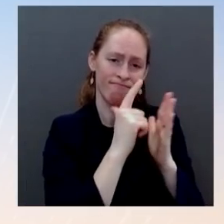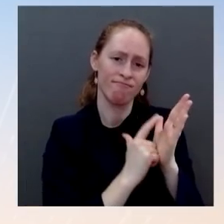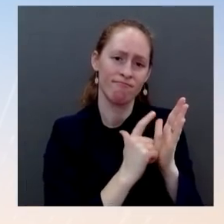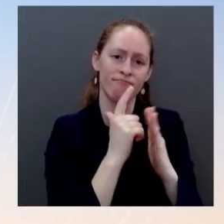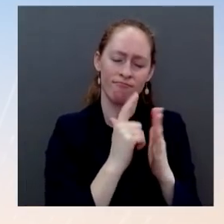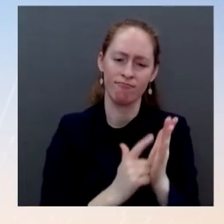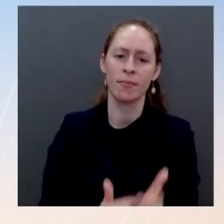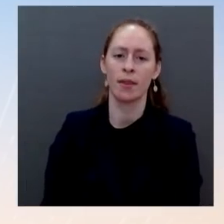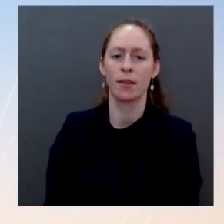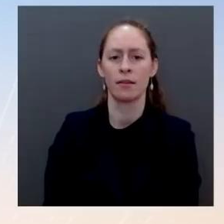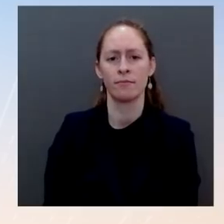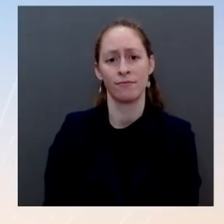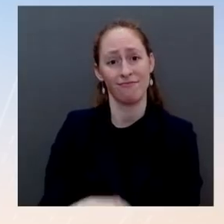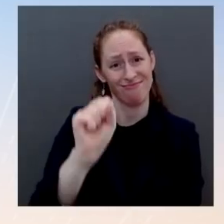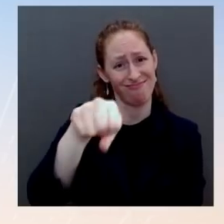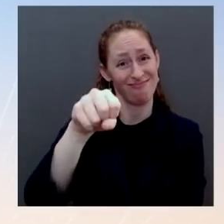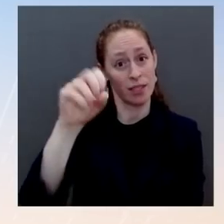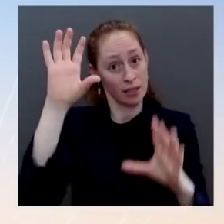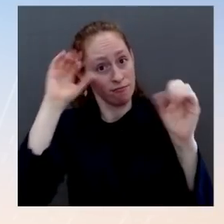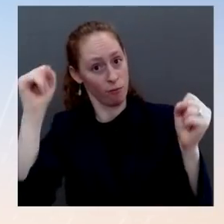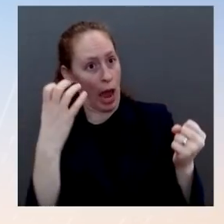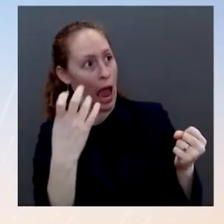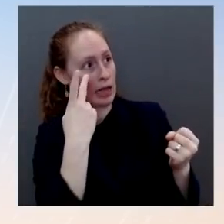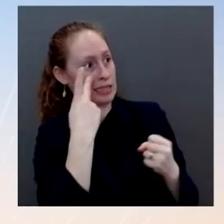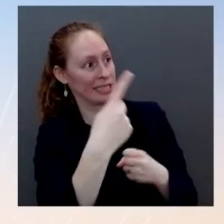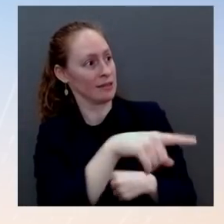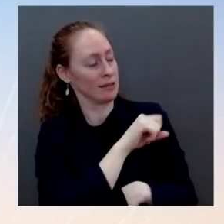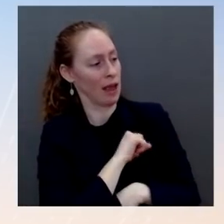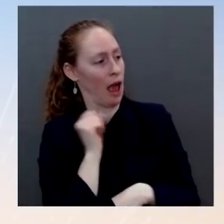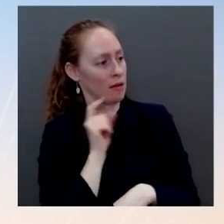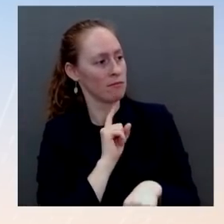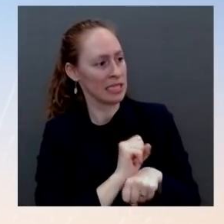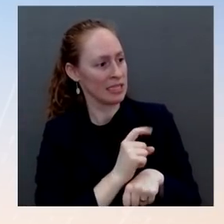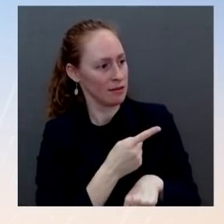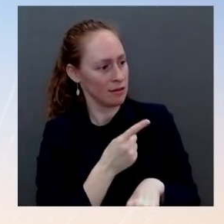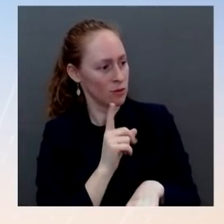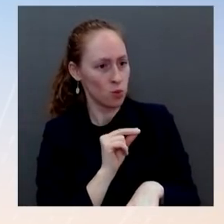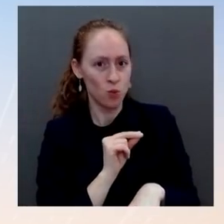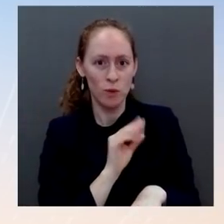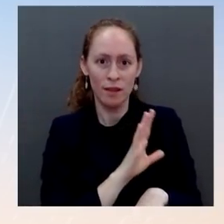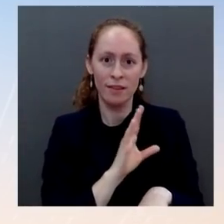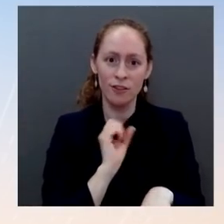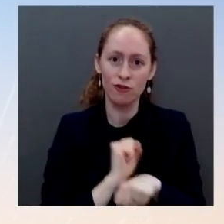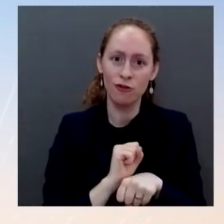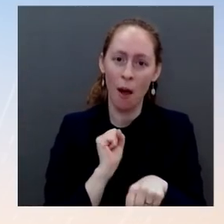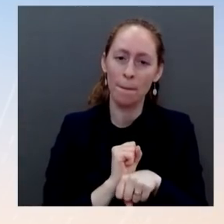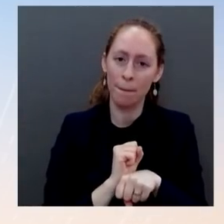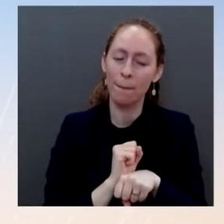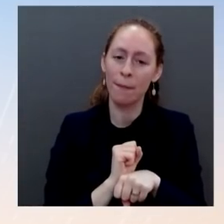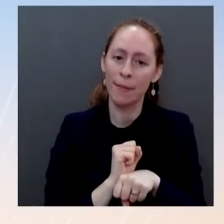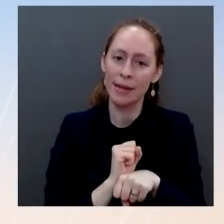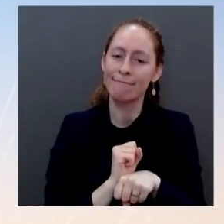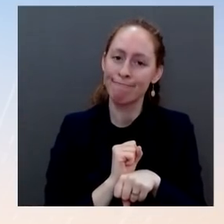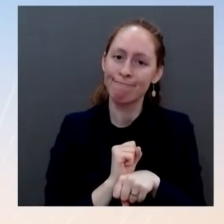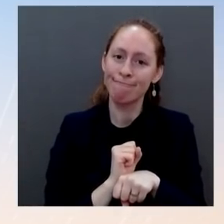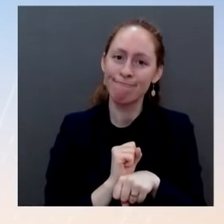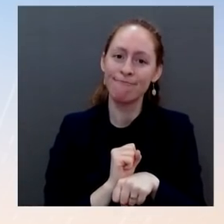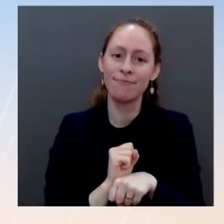as is evidenced by the fact that they have blocked even the ability to vote on voting rights legislation four times. So, he'll outline all of that.